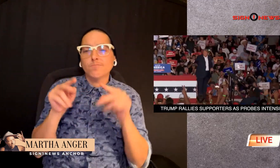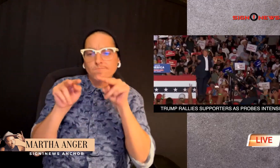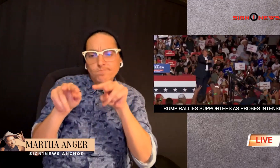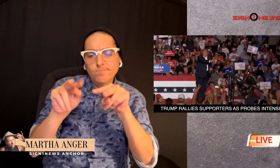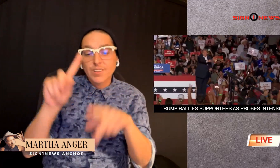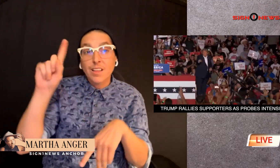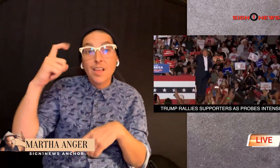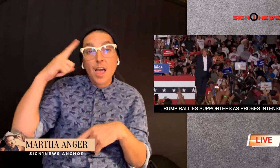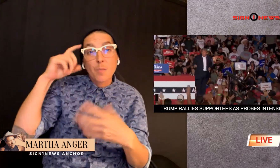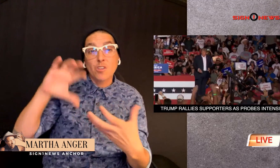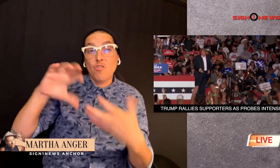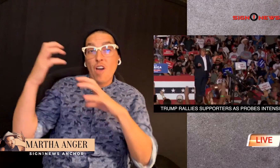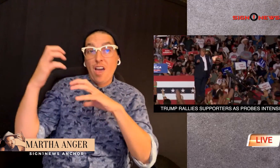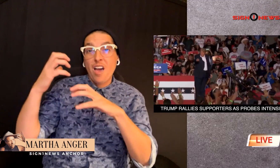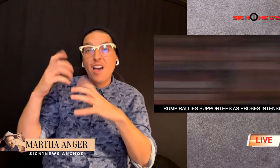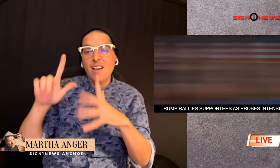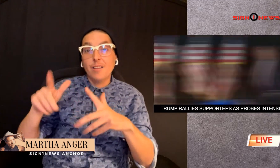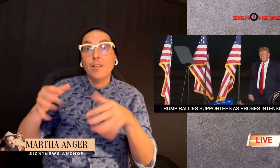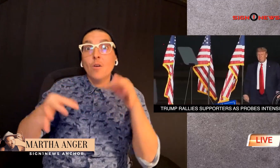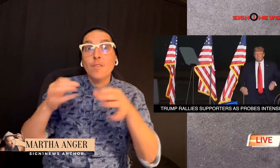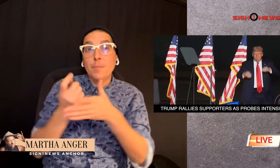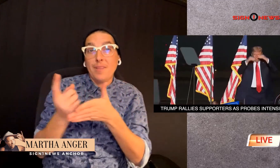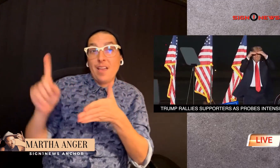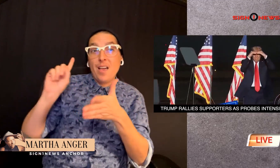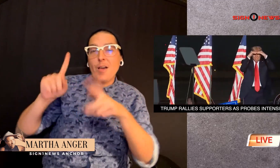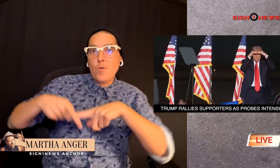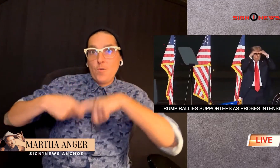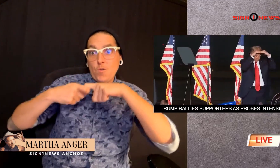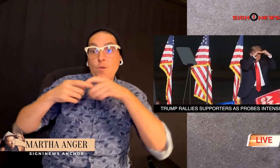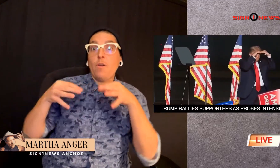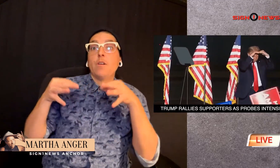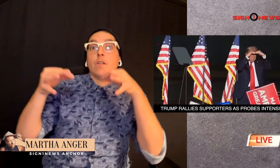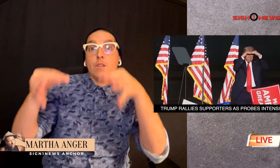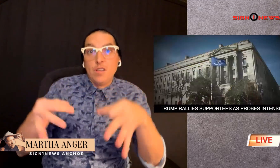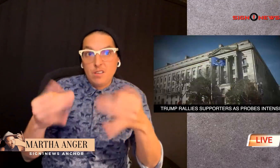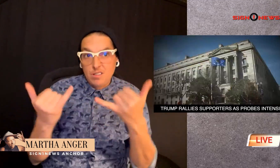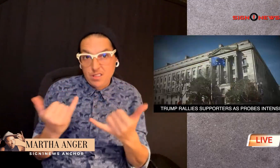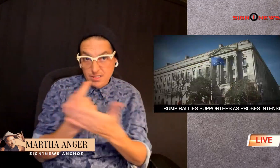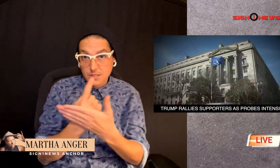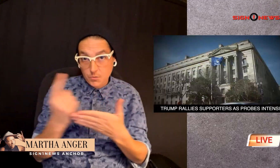The house committee looking into the capital right is set to hold what is likely?